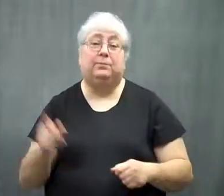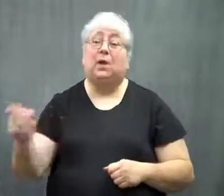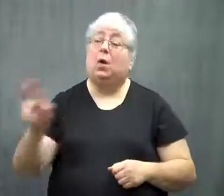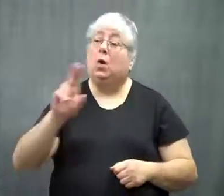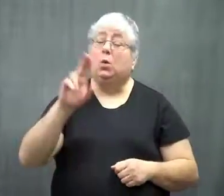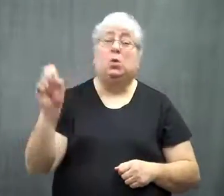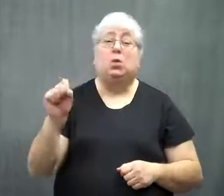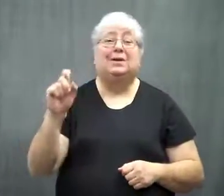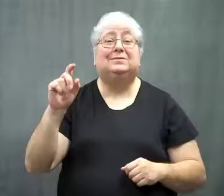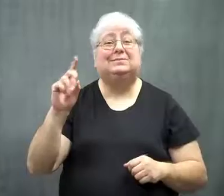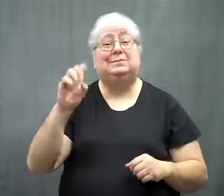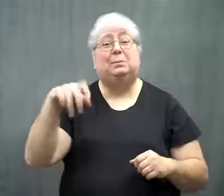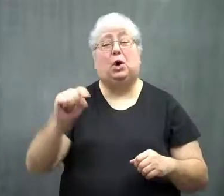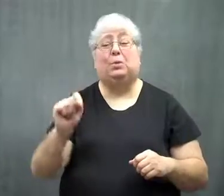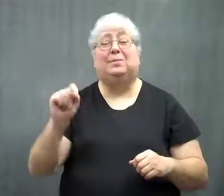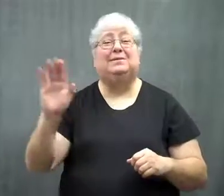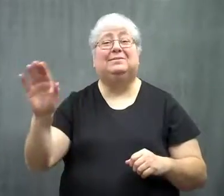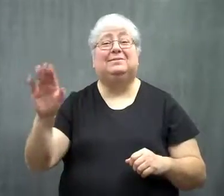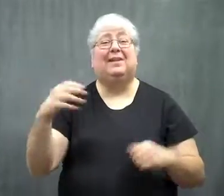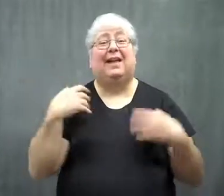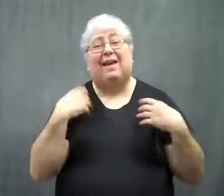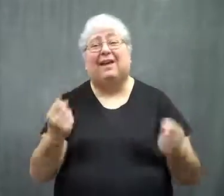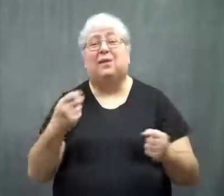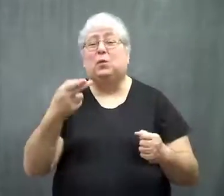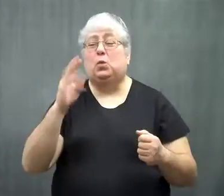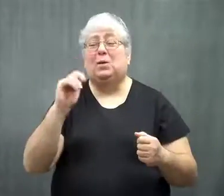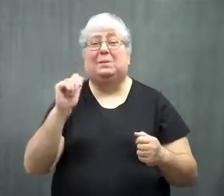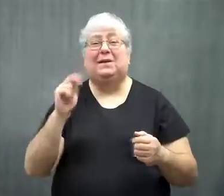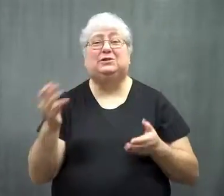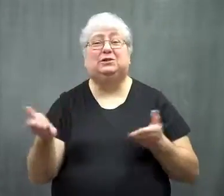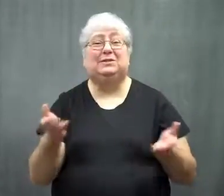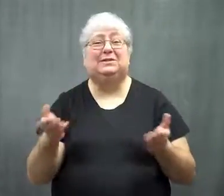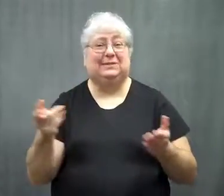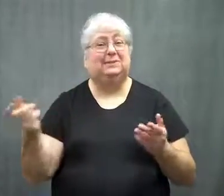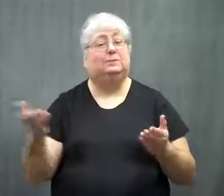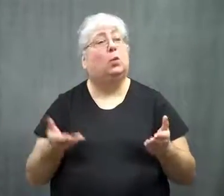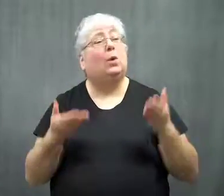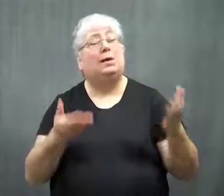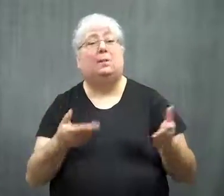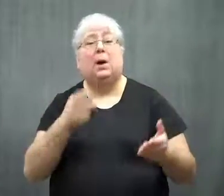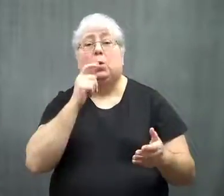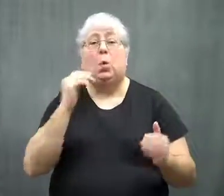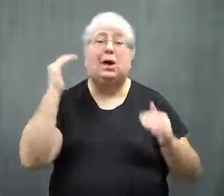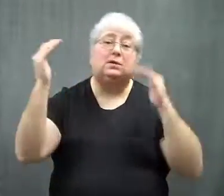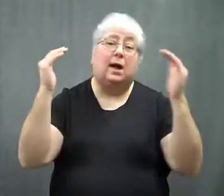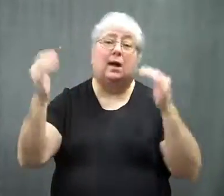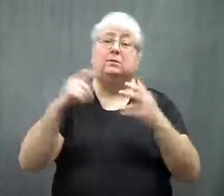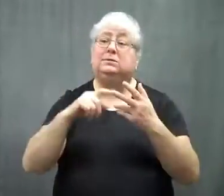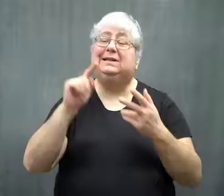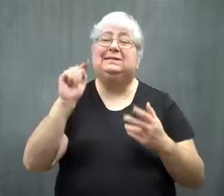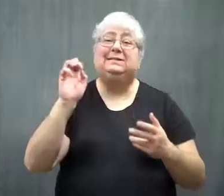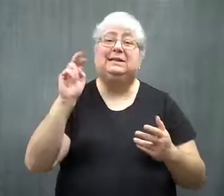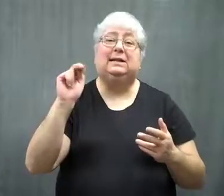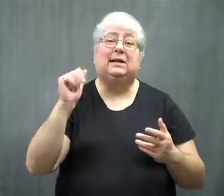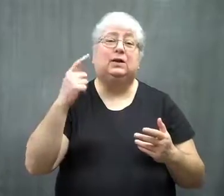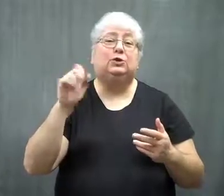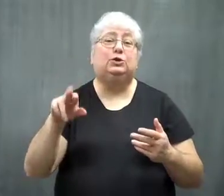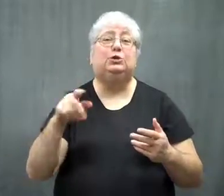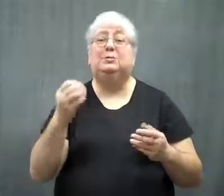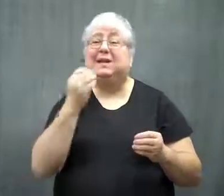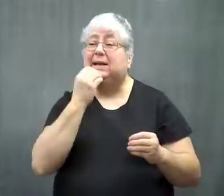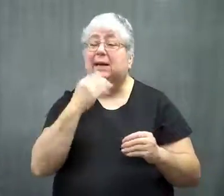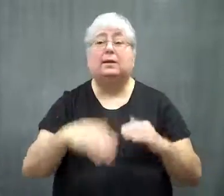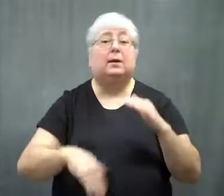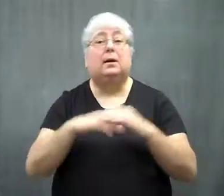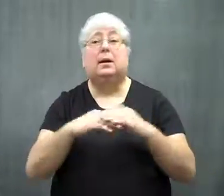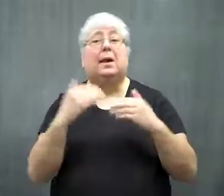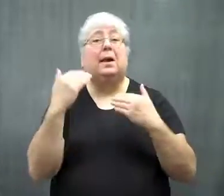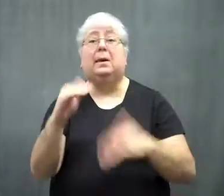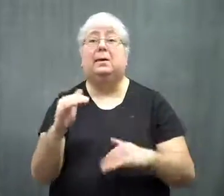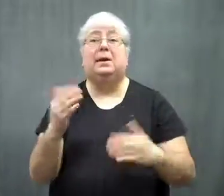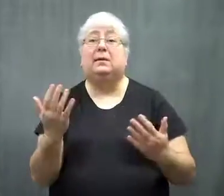The U.S. Department of Health and Human Services